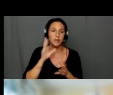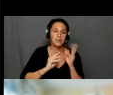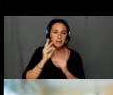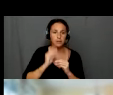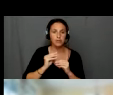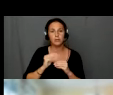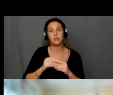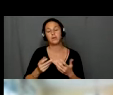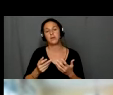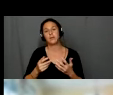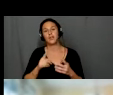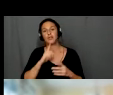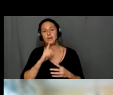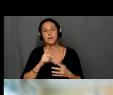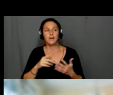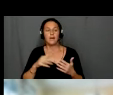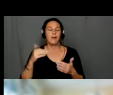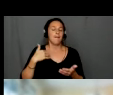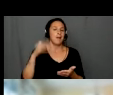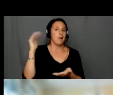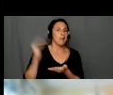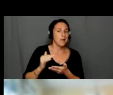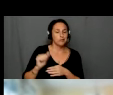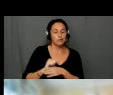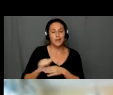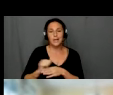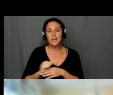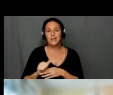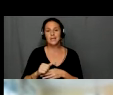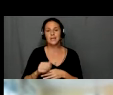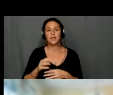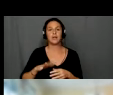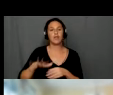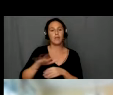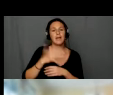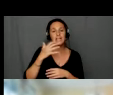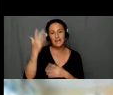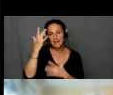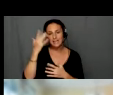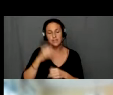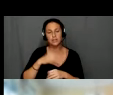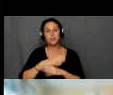they are, you know, often experiencing greater precarity, and the job that receive less training around.